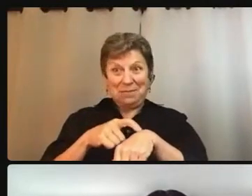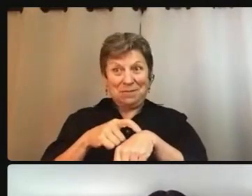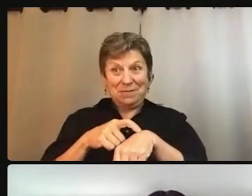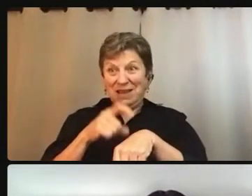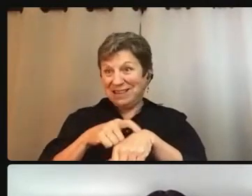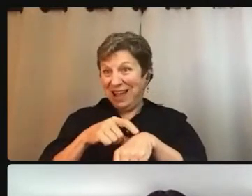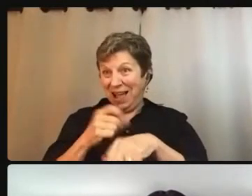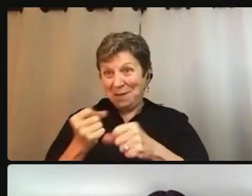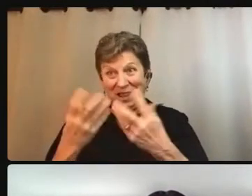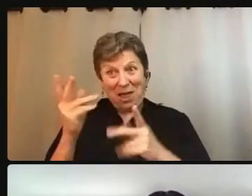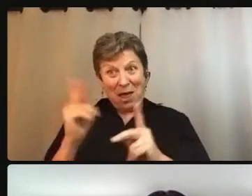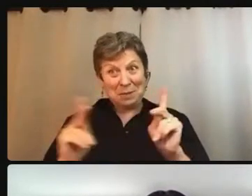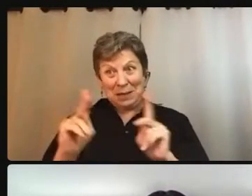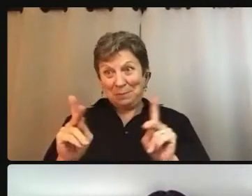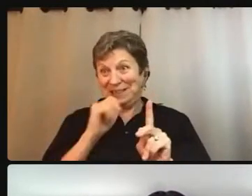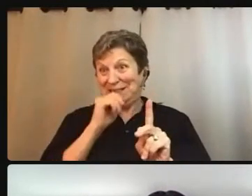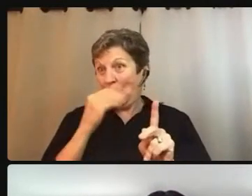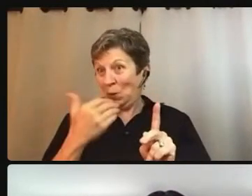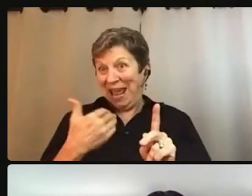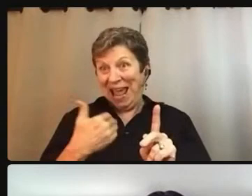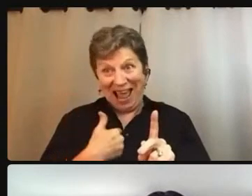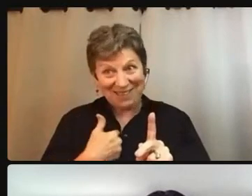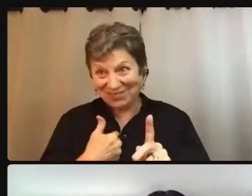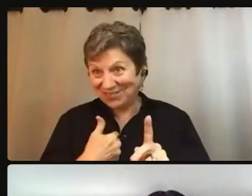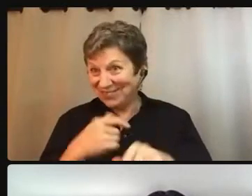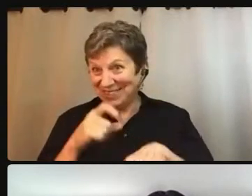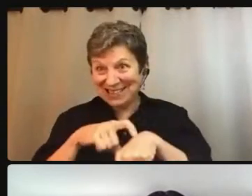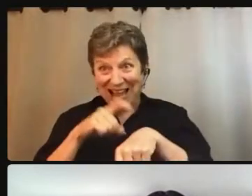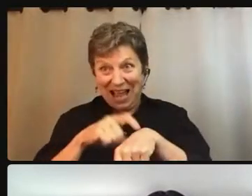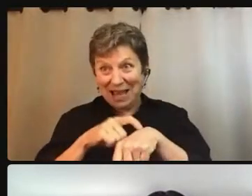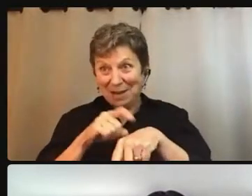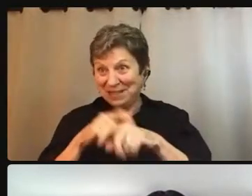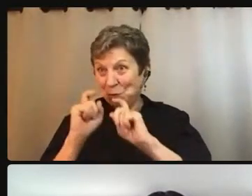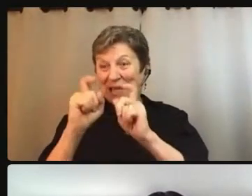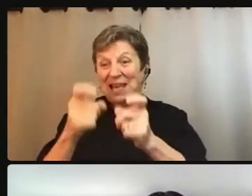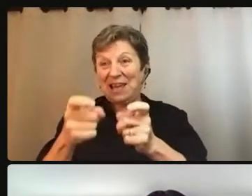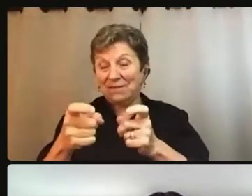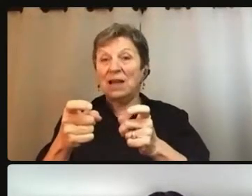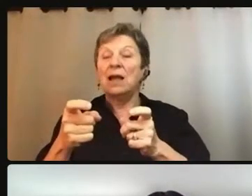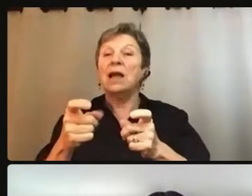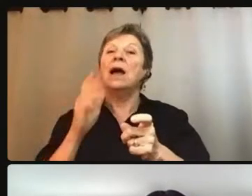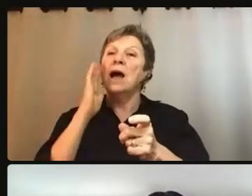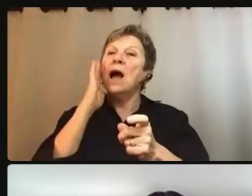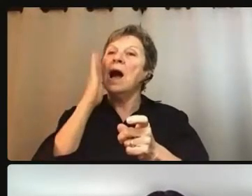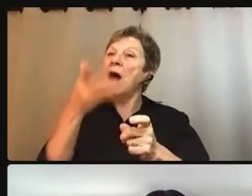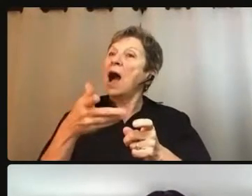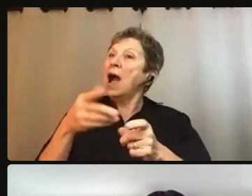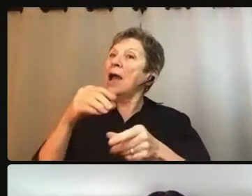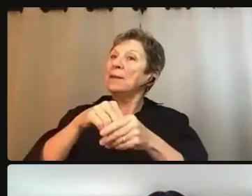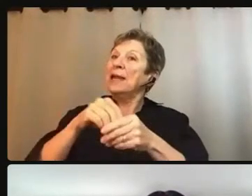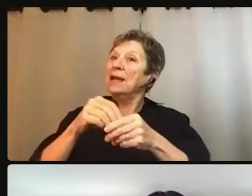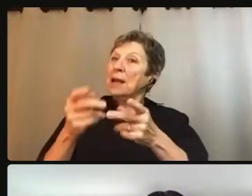MAINLY TIME TIME